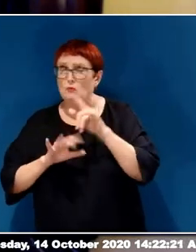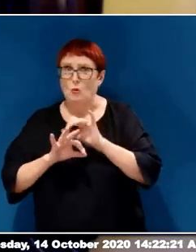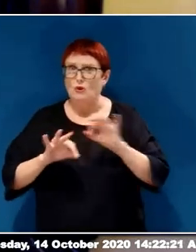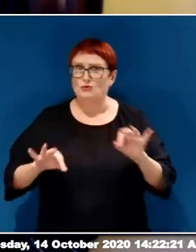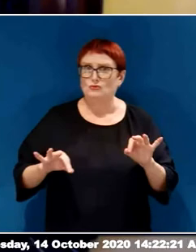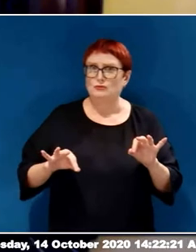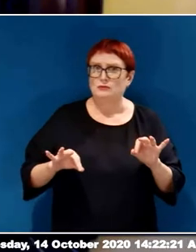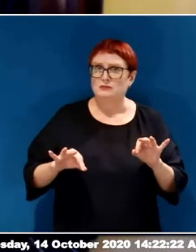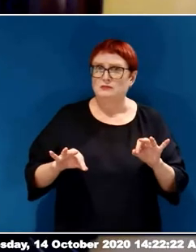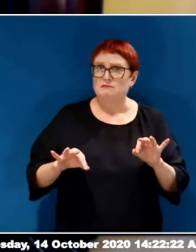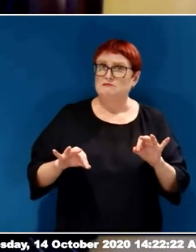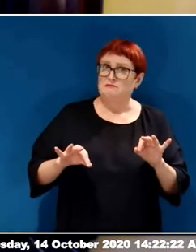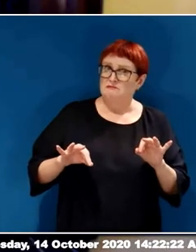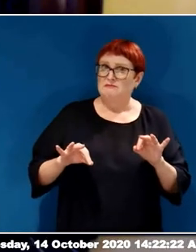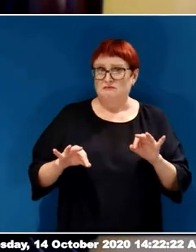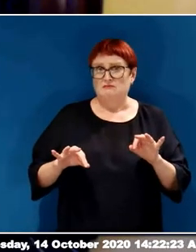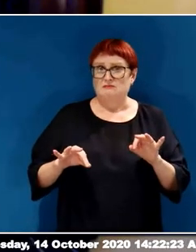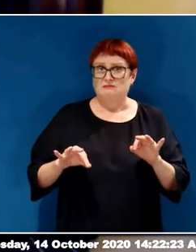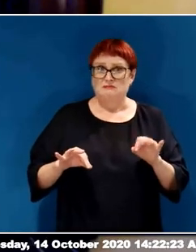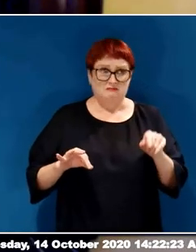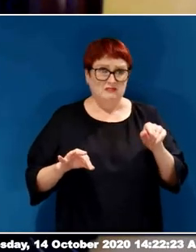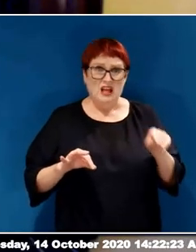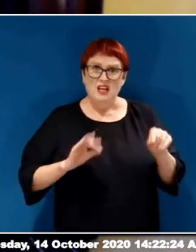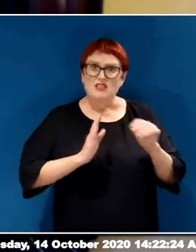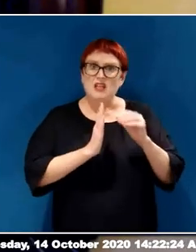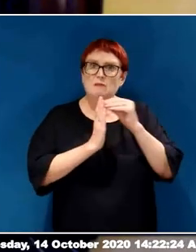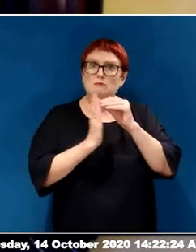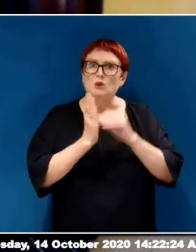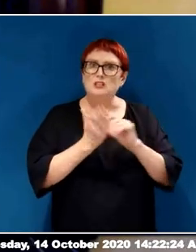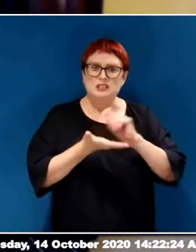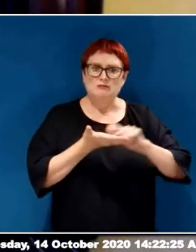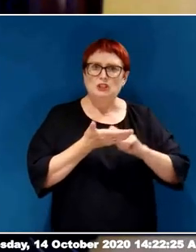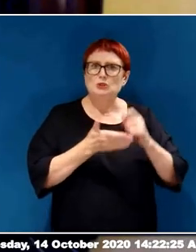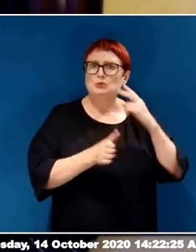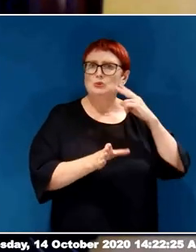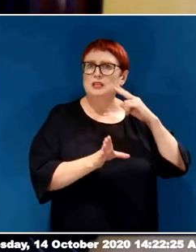Victoria that required teachers to annually engage with those three because